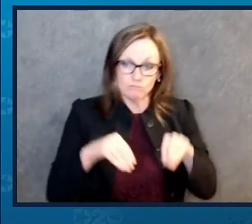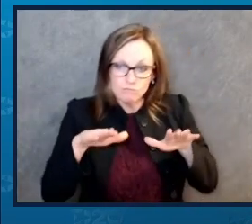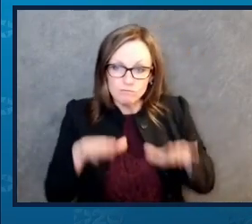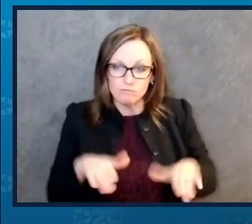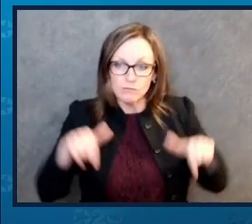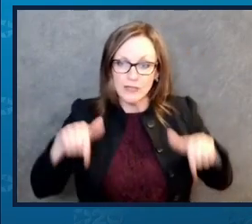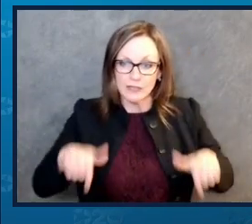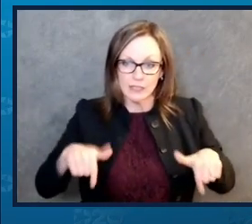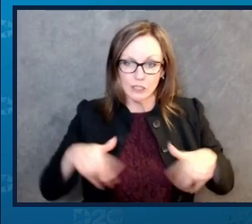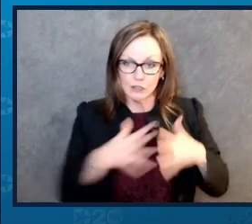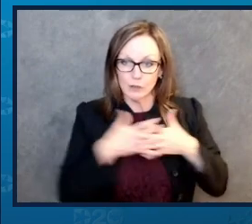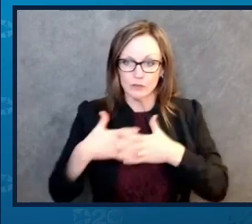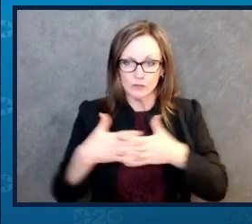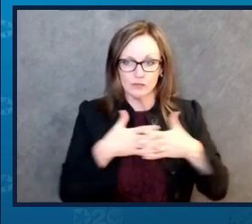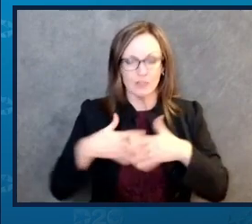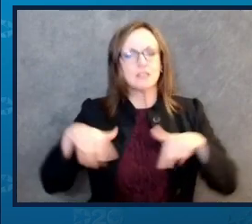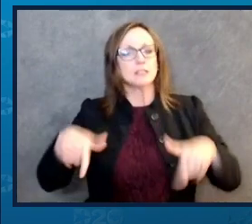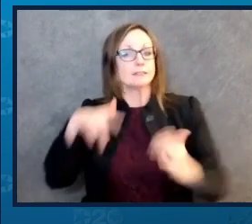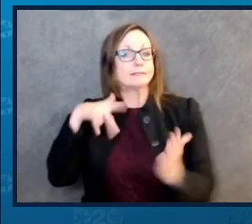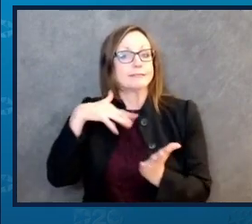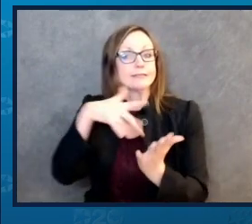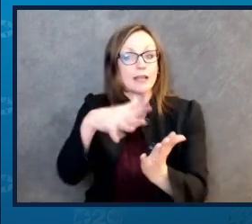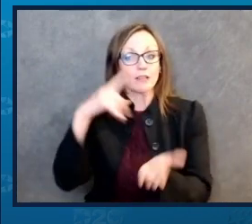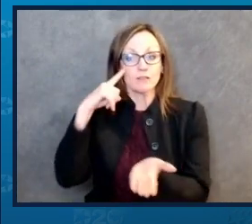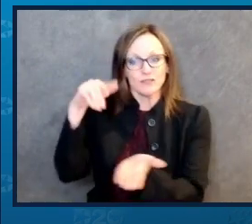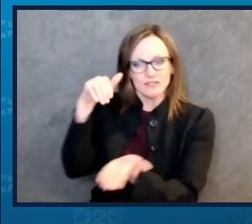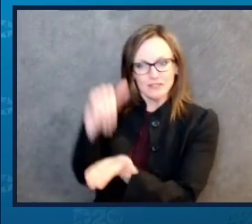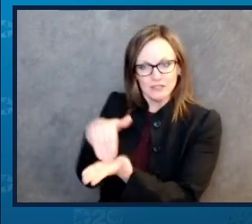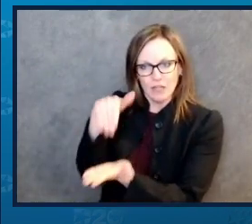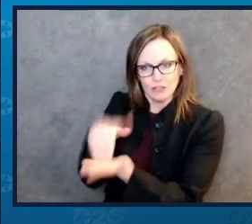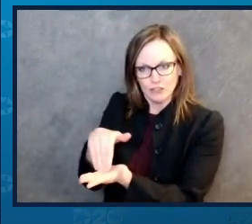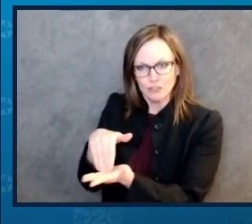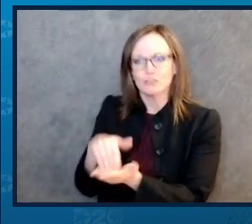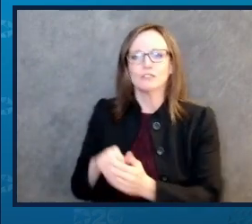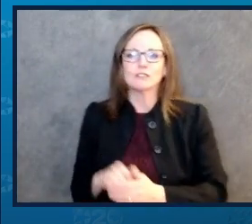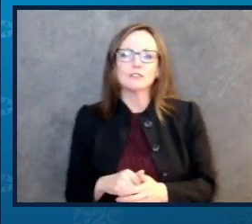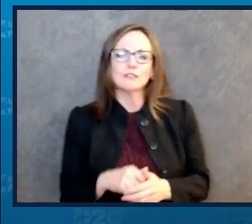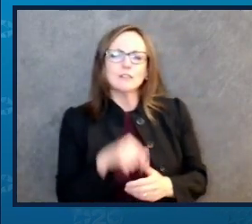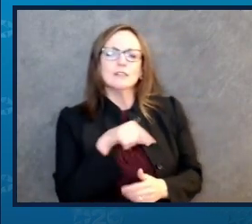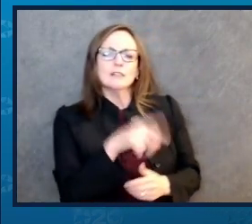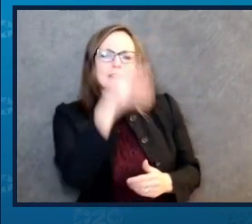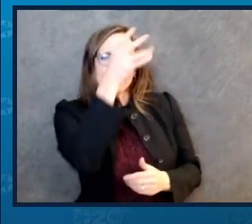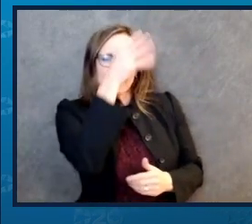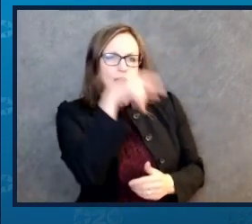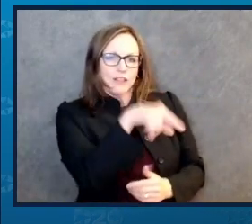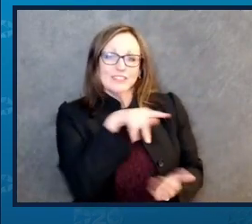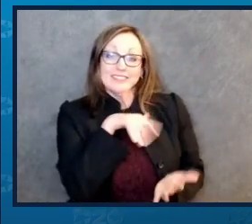DONE AL HARLEYS HAD COME FROM JAMAICA TO STUDY ECONOMICS. THEY FELL IN LOVE IN THAT MOST